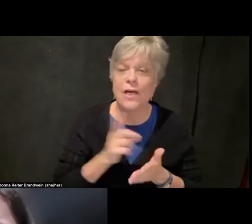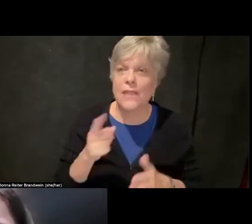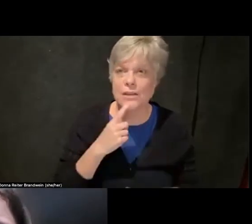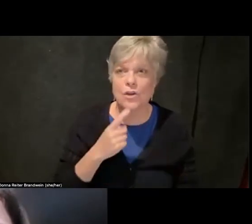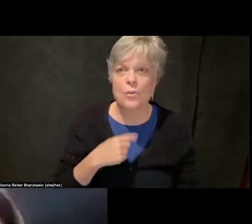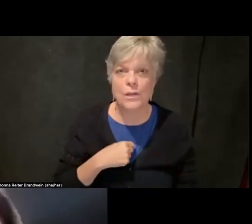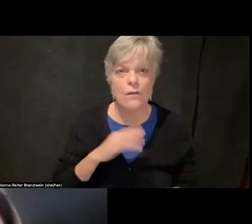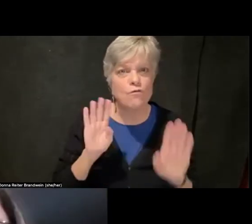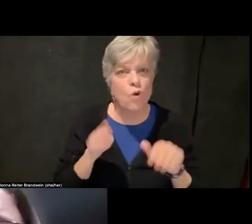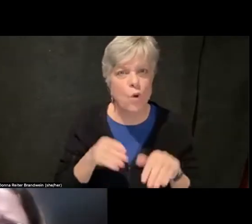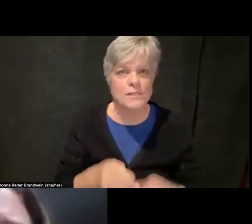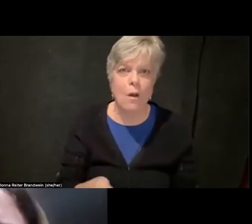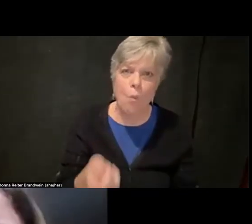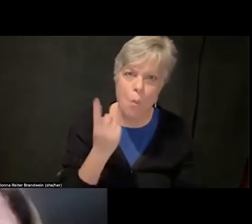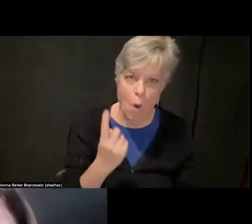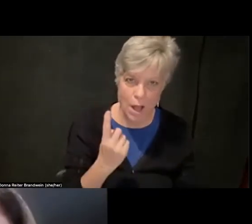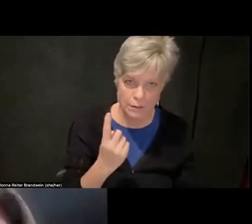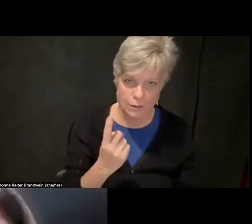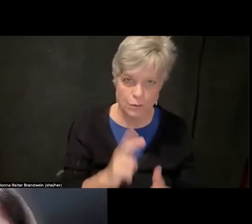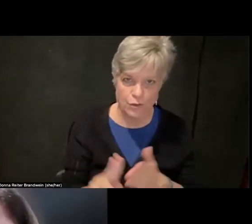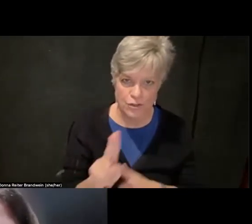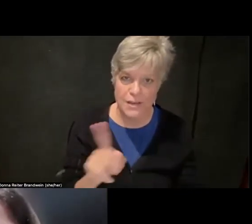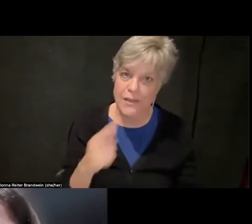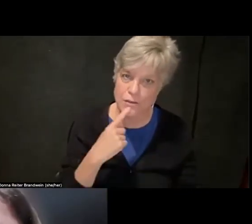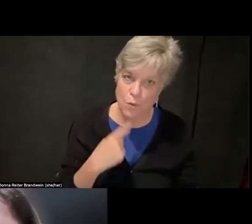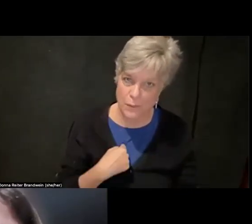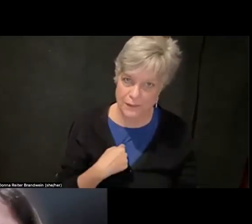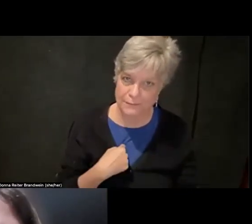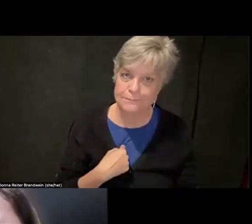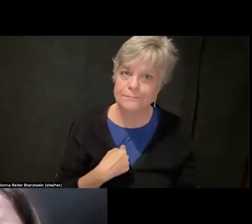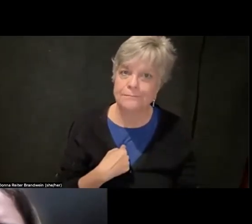Now of course, everybody has their own dissertation.